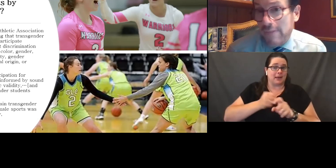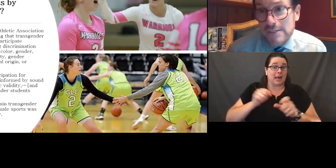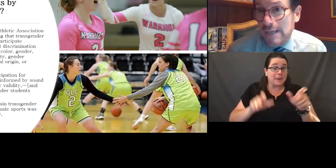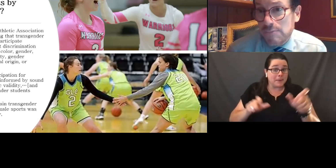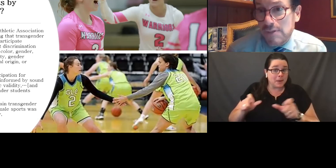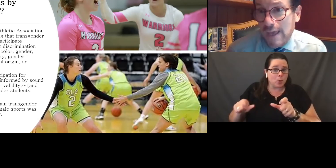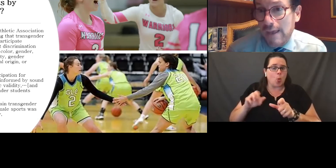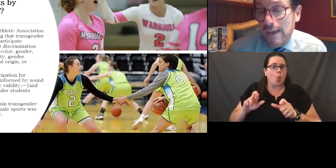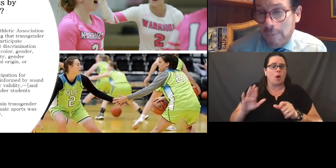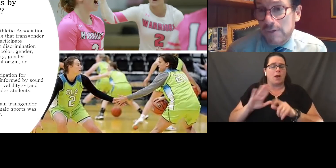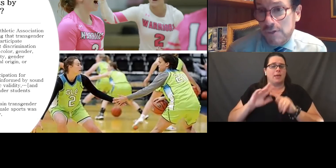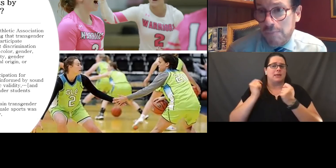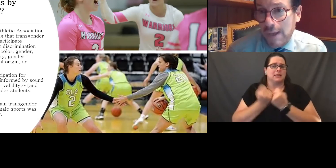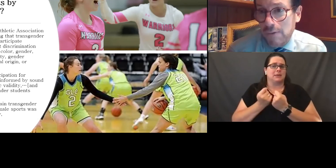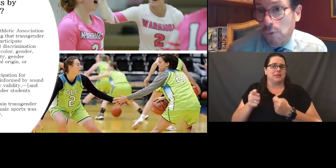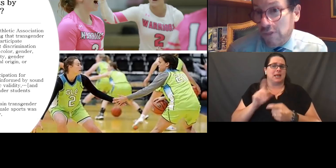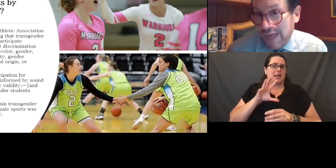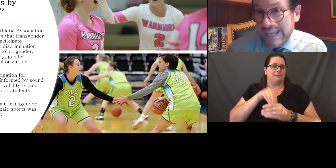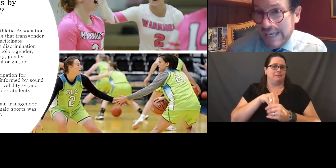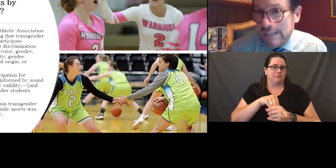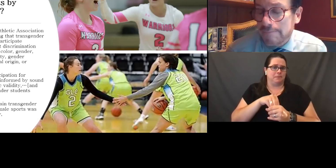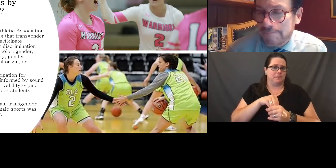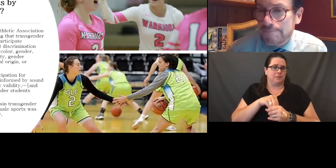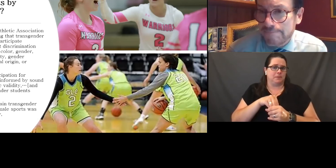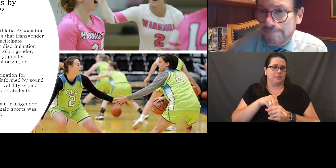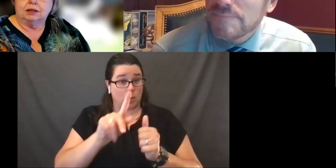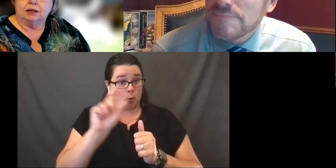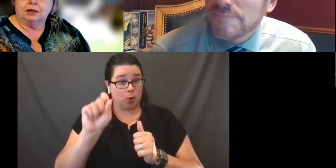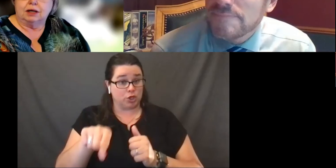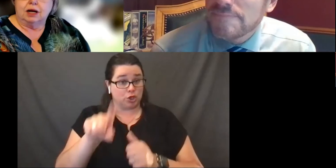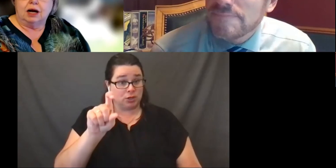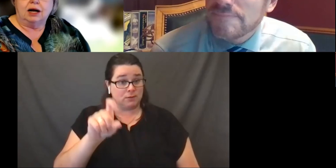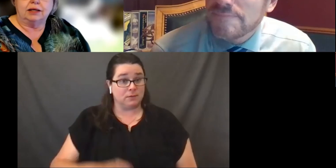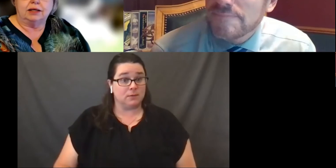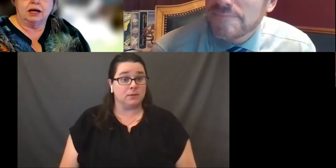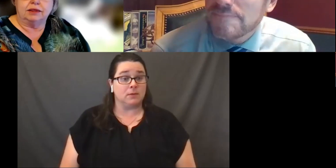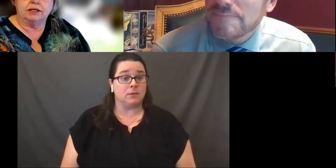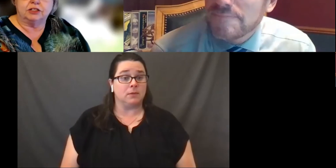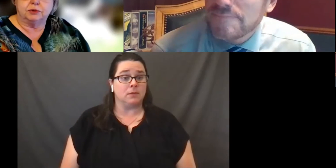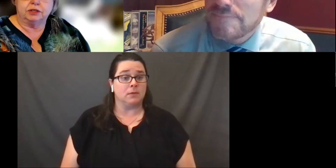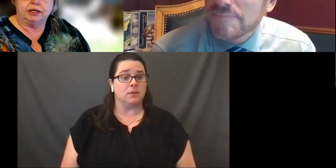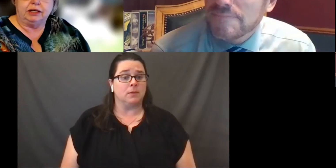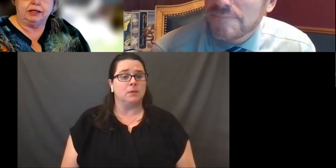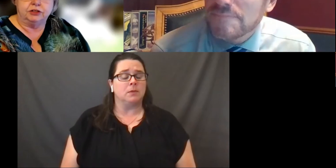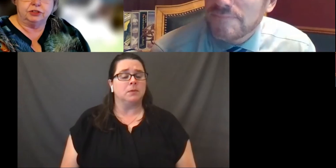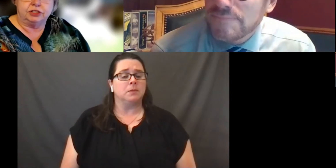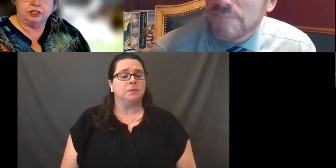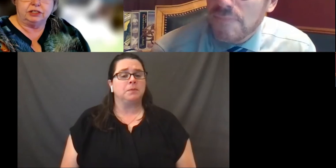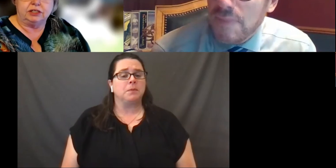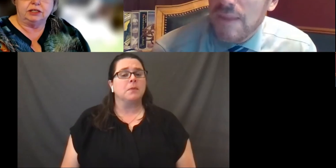or upon the teams that they participate with and in. I think it's really interesting